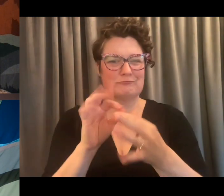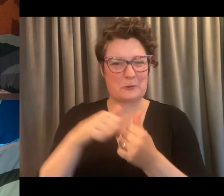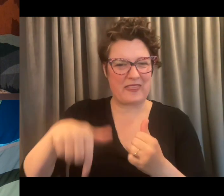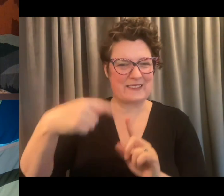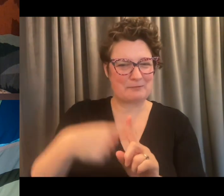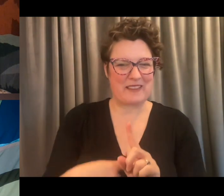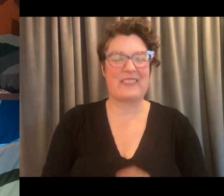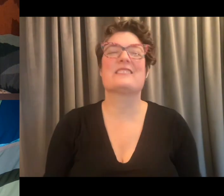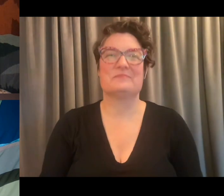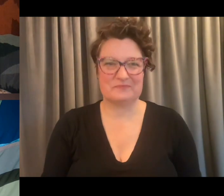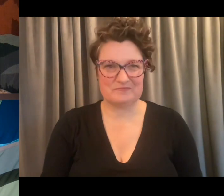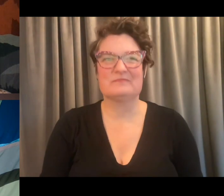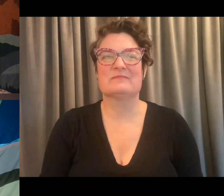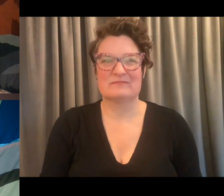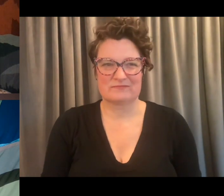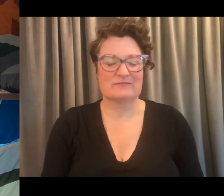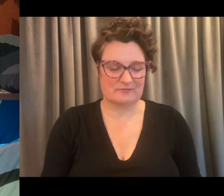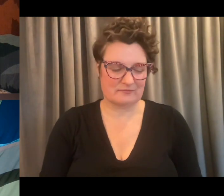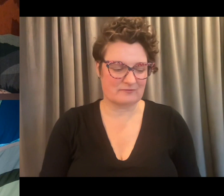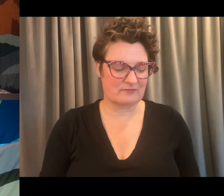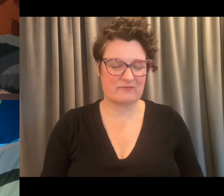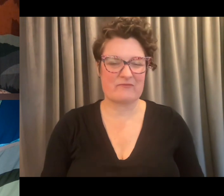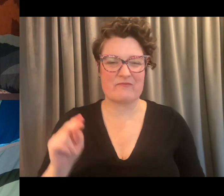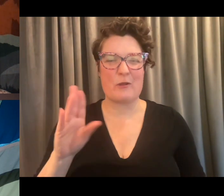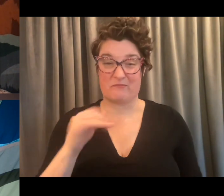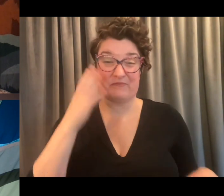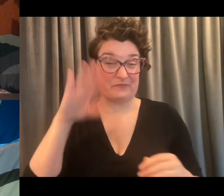Nomy: Well, kind of the main big happening, in the Hebrew calendar is